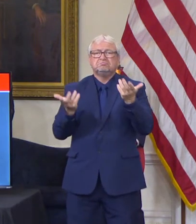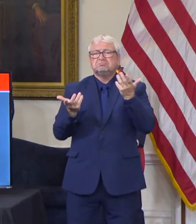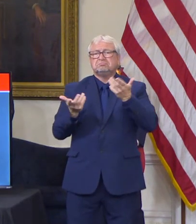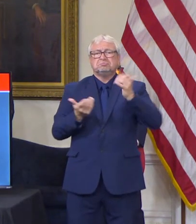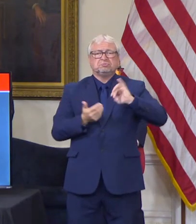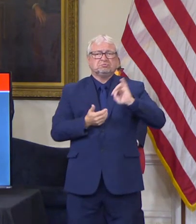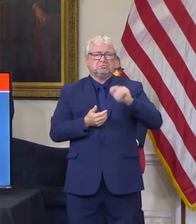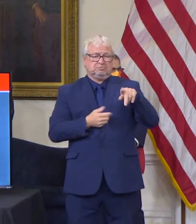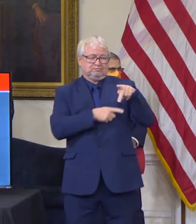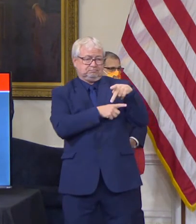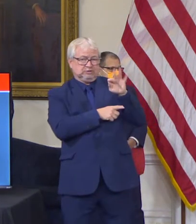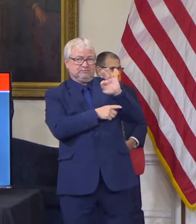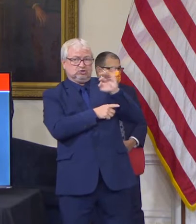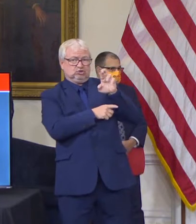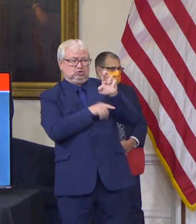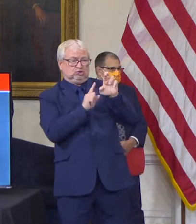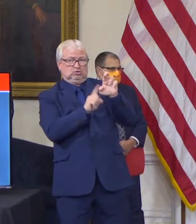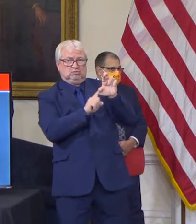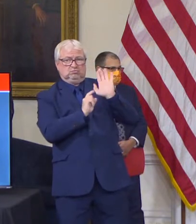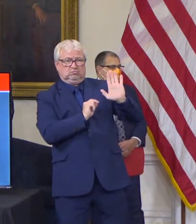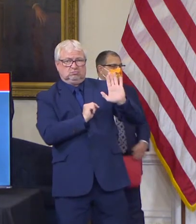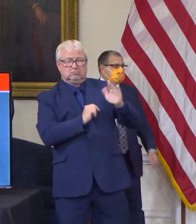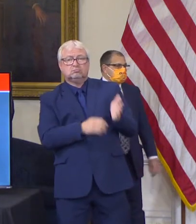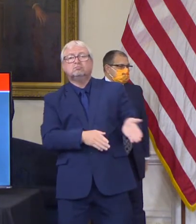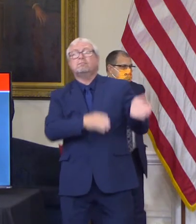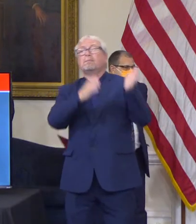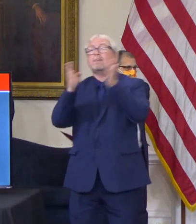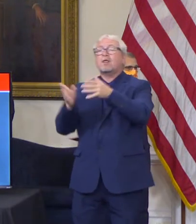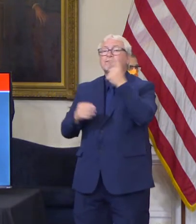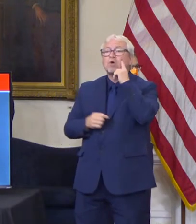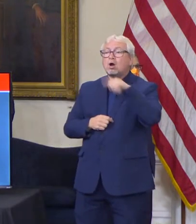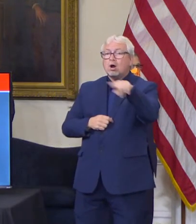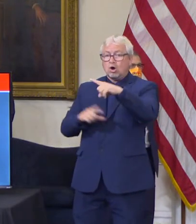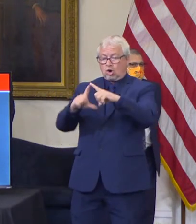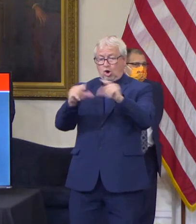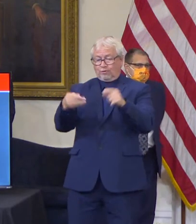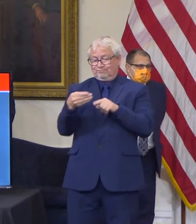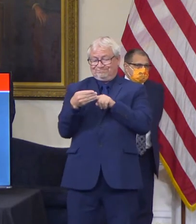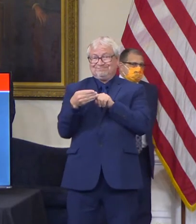vaccination card says that you received a Moderna COVID-19 vaccine and you are immunocomprised,